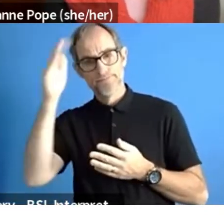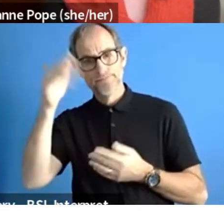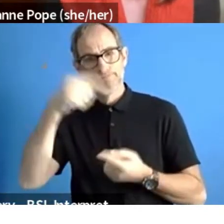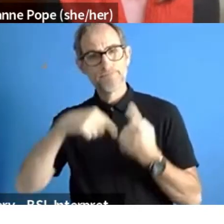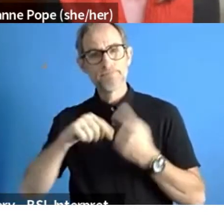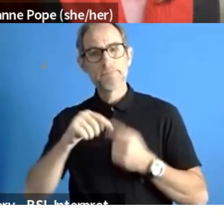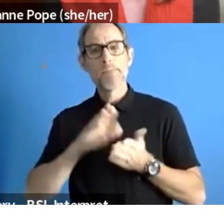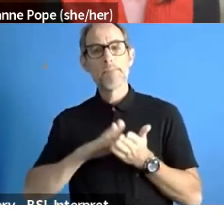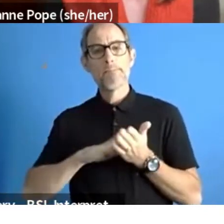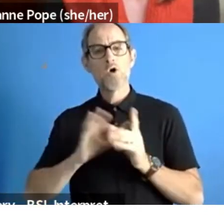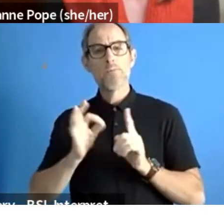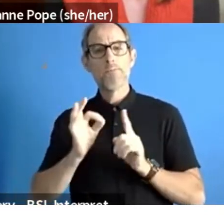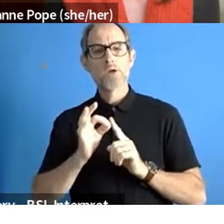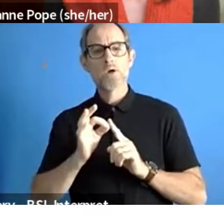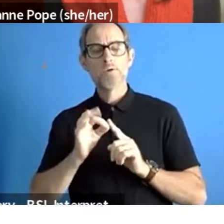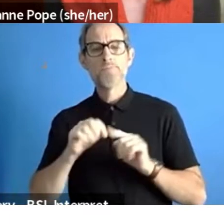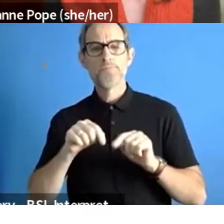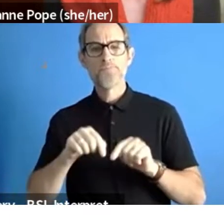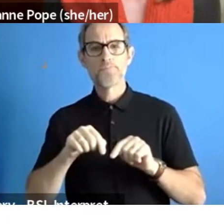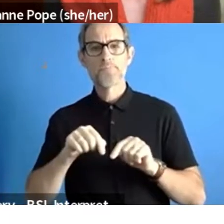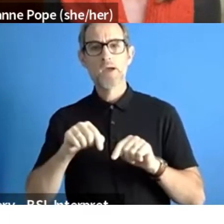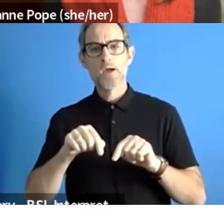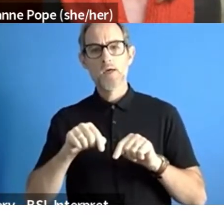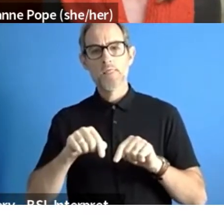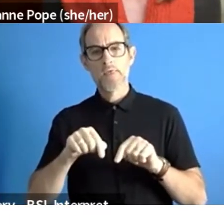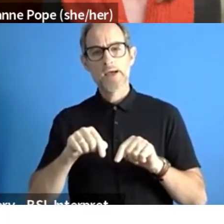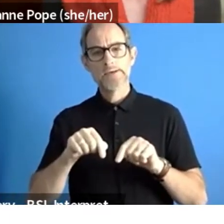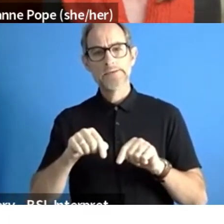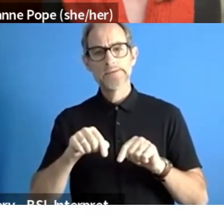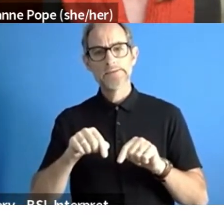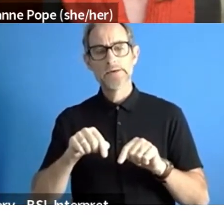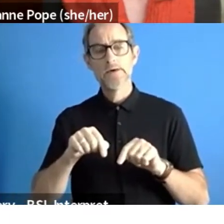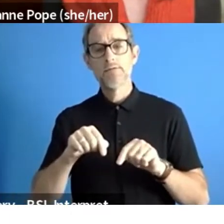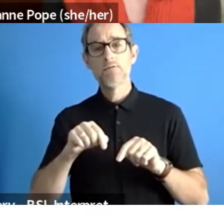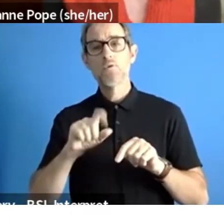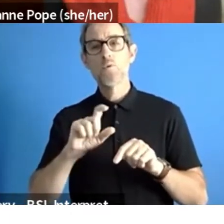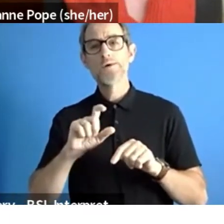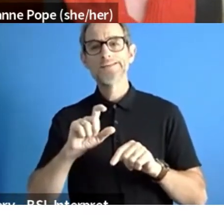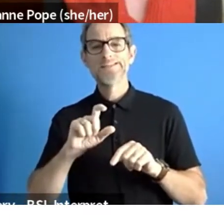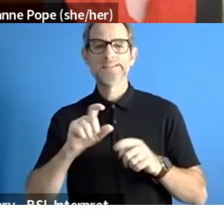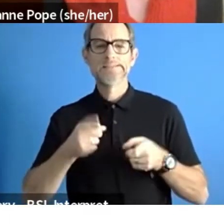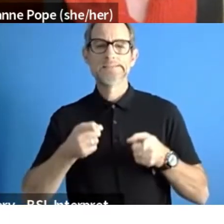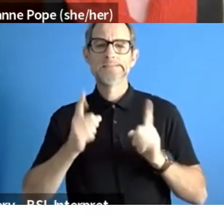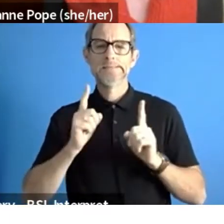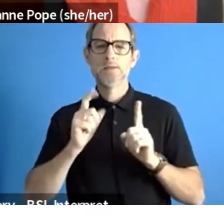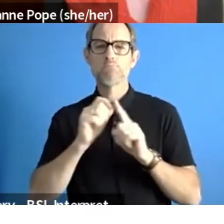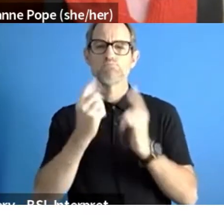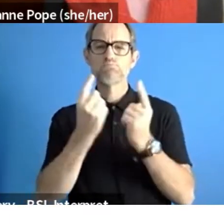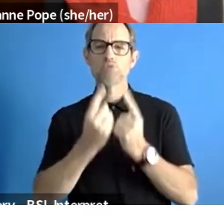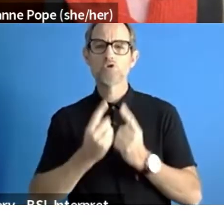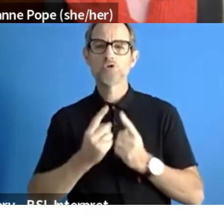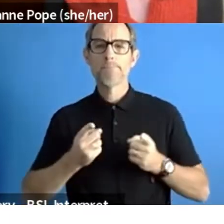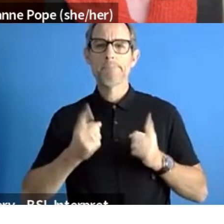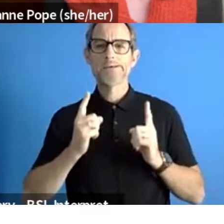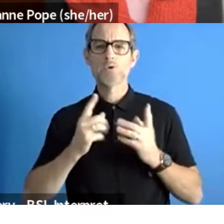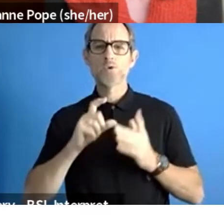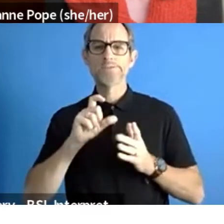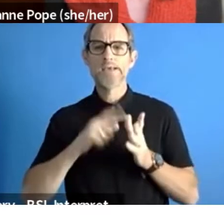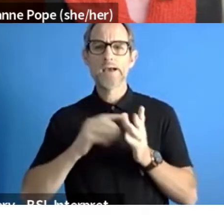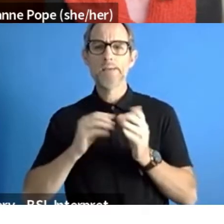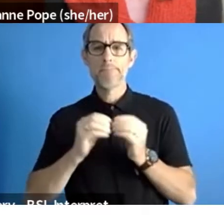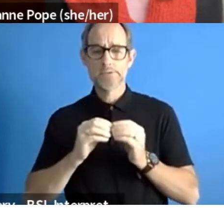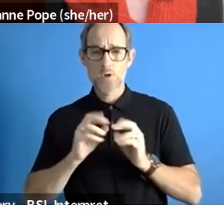Marianne Pope, my pronouns are she/her and I'm a manager at Citizens Advice.